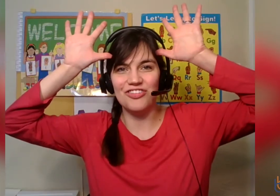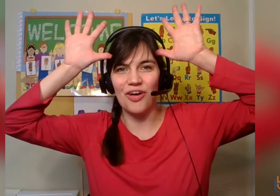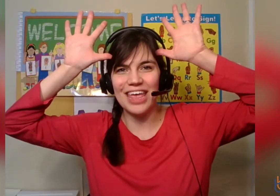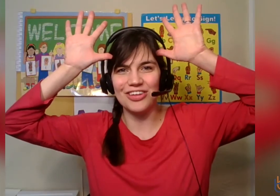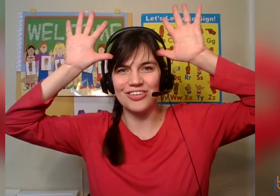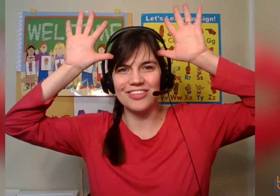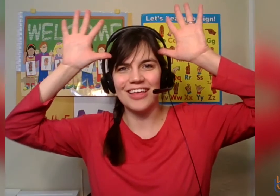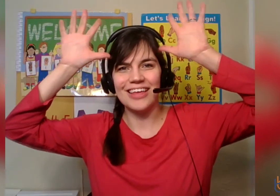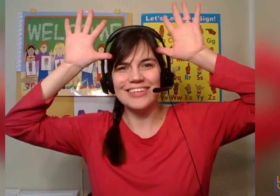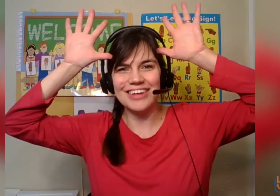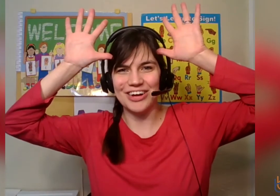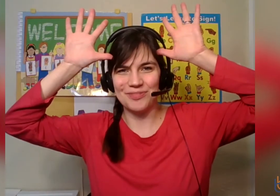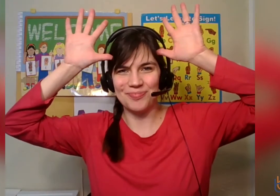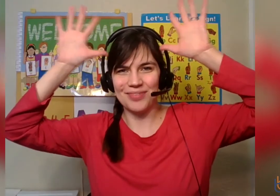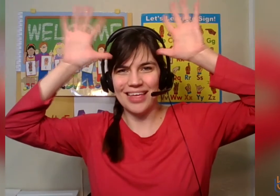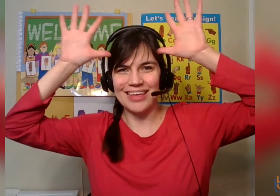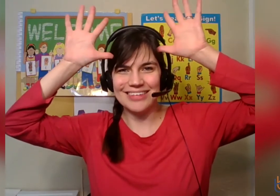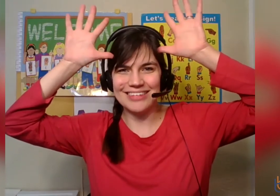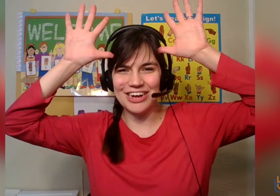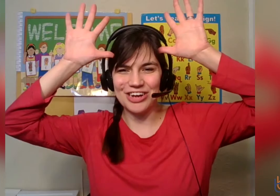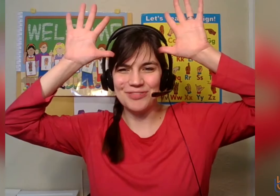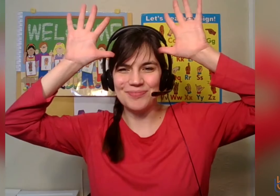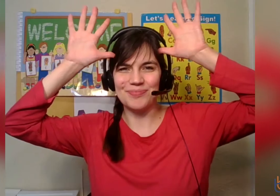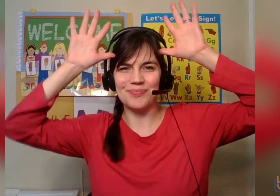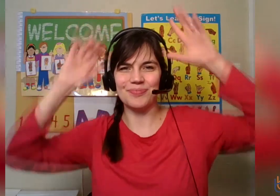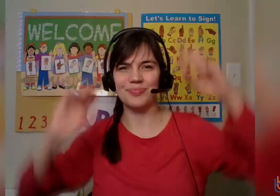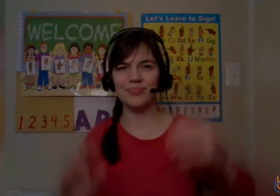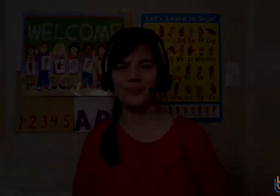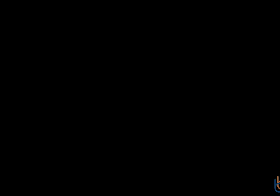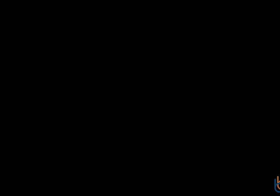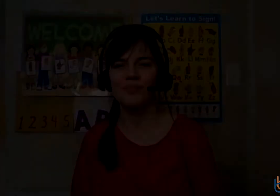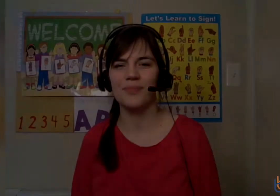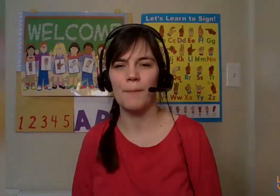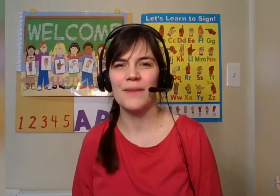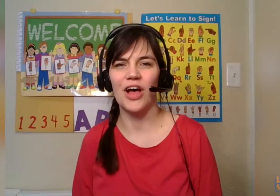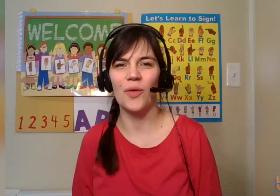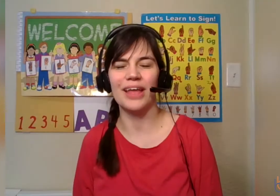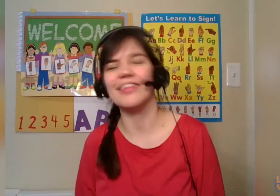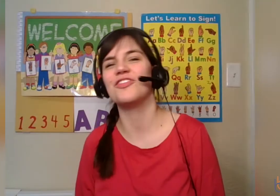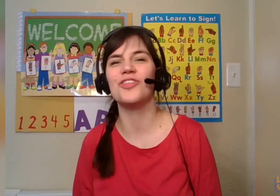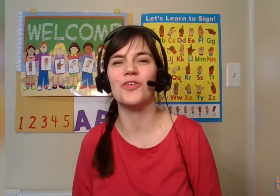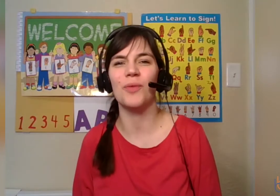show antlers. Deer. Deer. All right, let's do those one